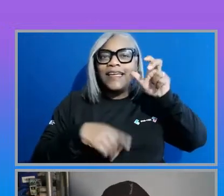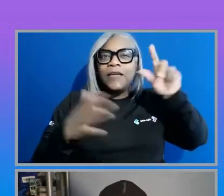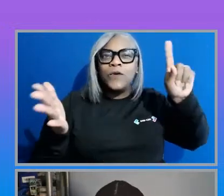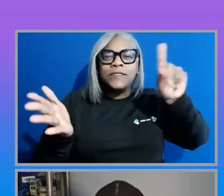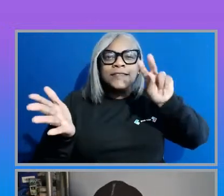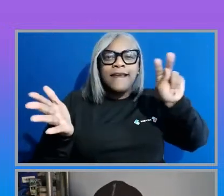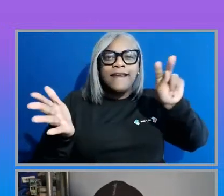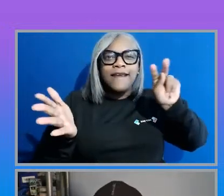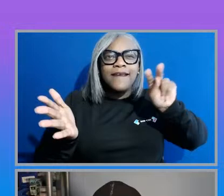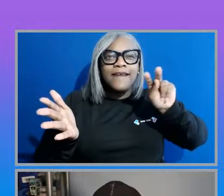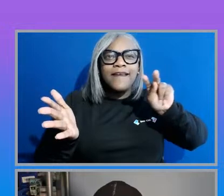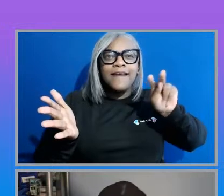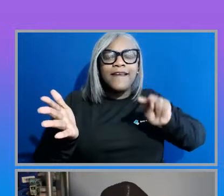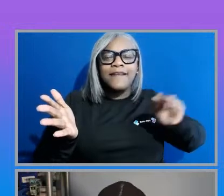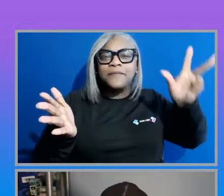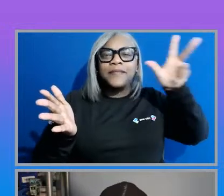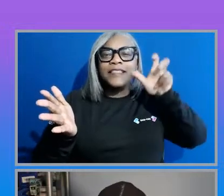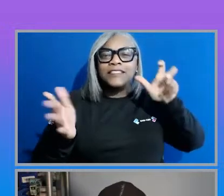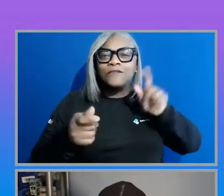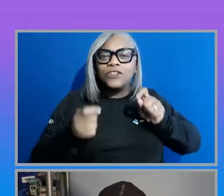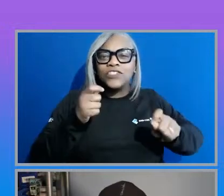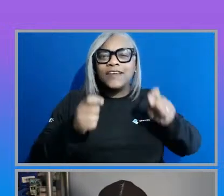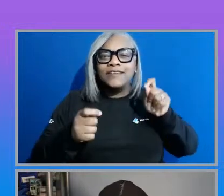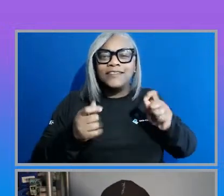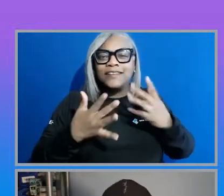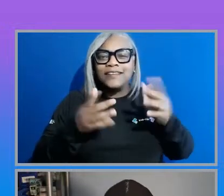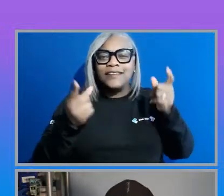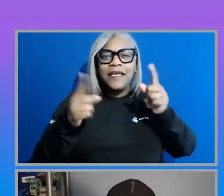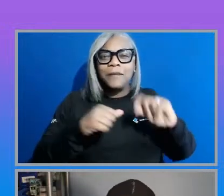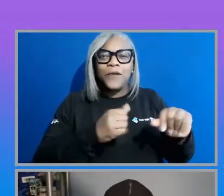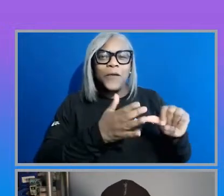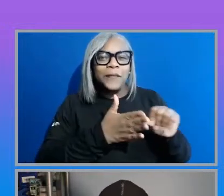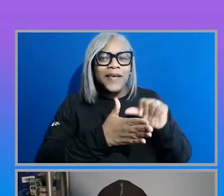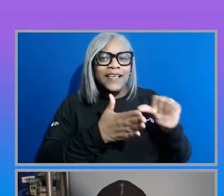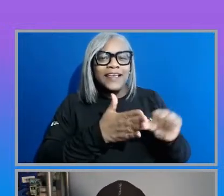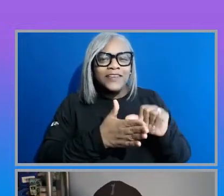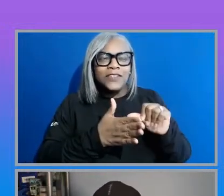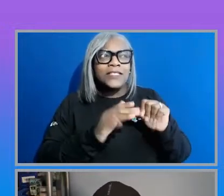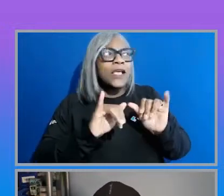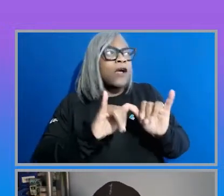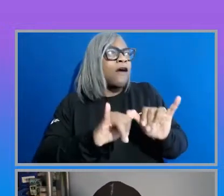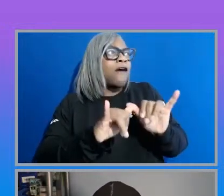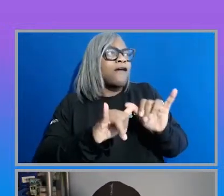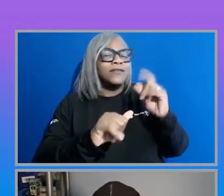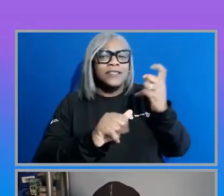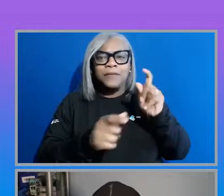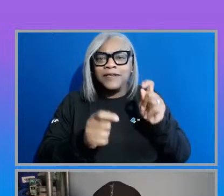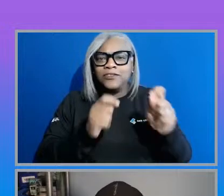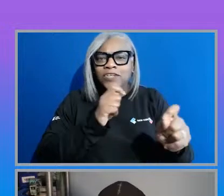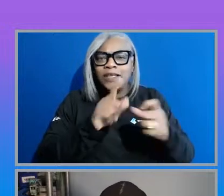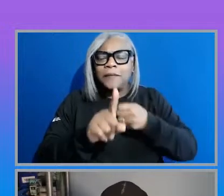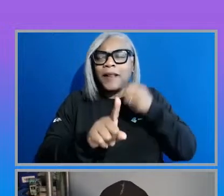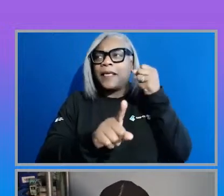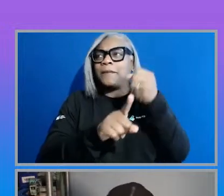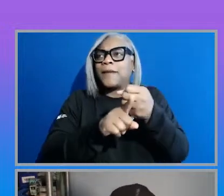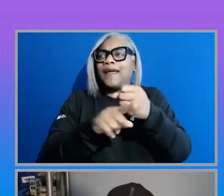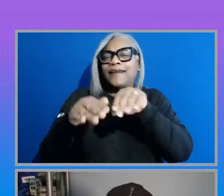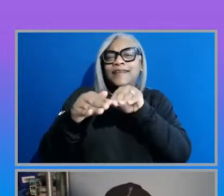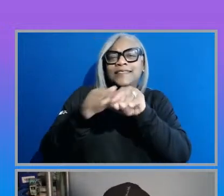my for page state changes. Things are happening on the page. And when it sees that, oh, actually something's changed